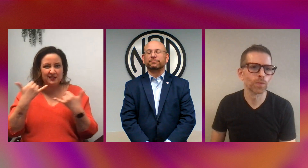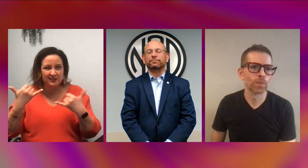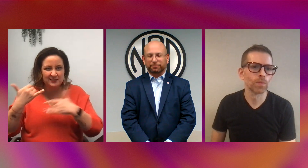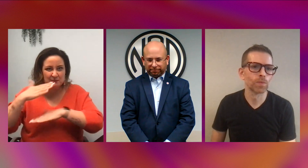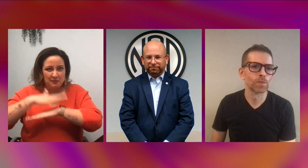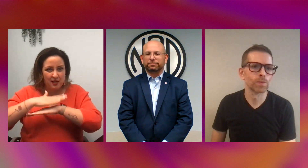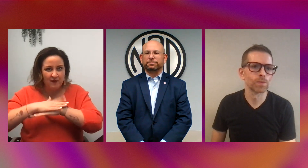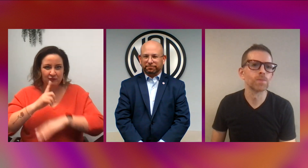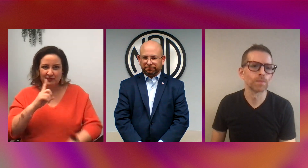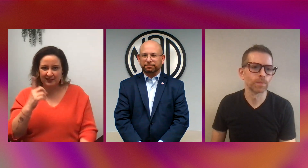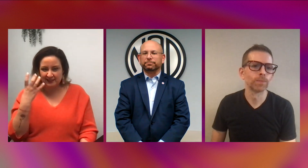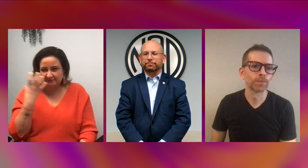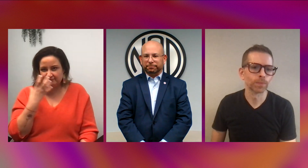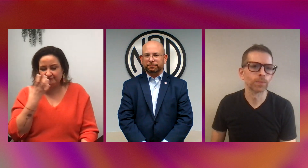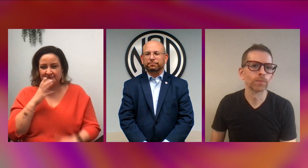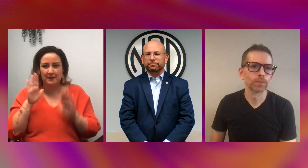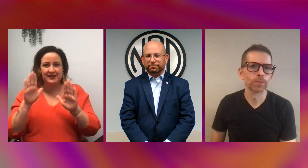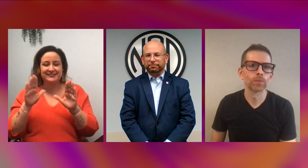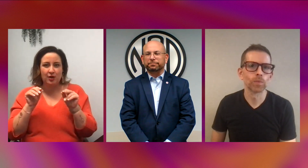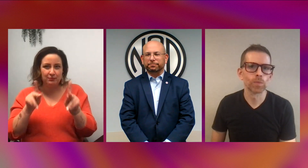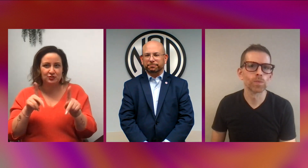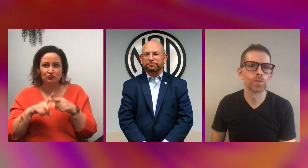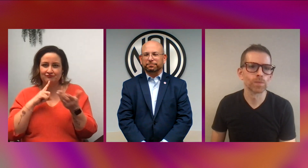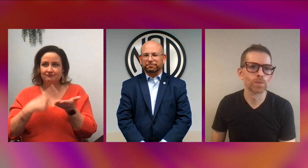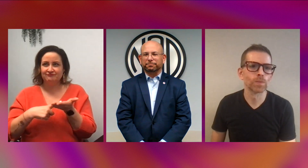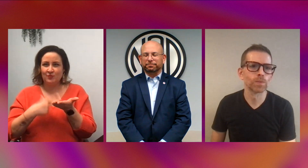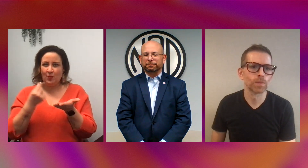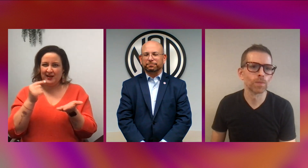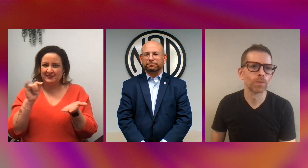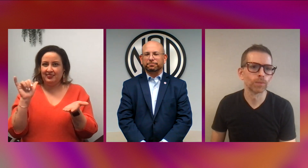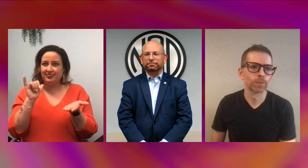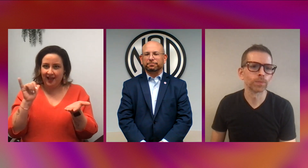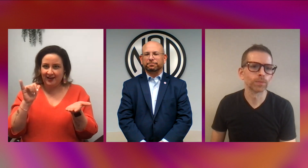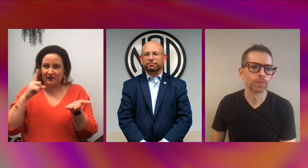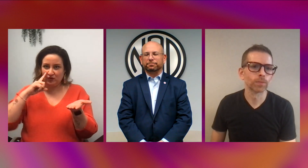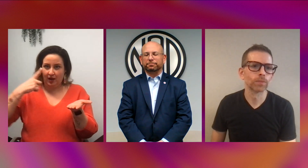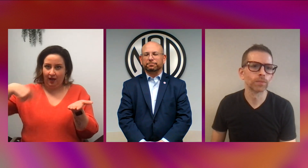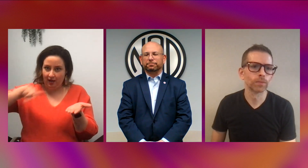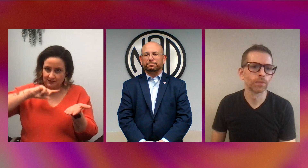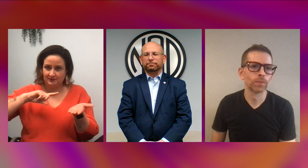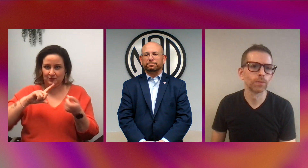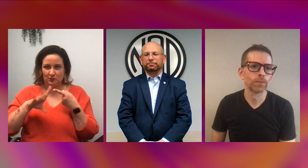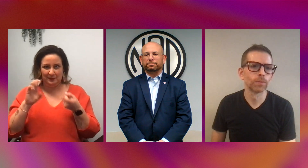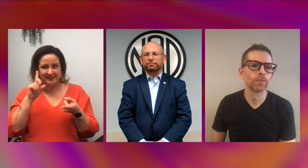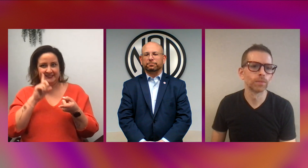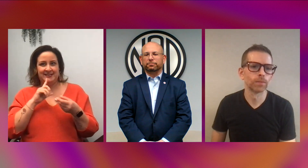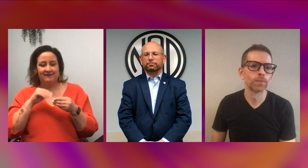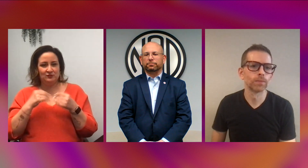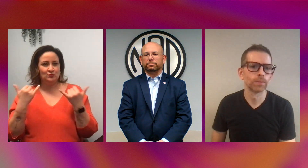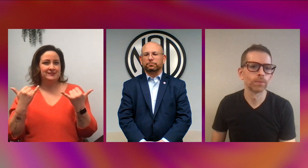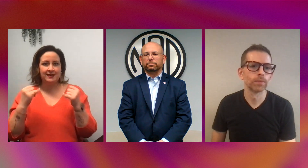providing us this platform because what an amazing opportunity it is for us to be able to speak about what it is like to be in